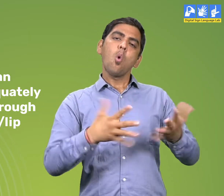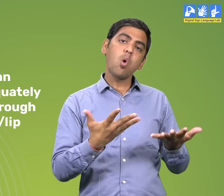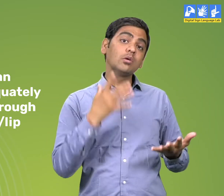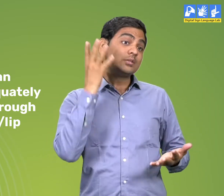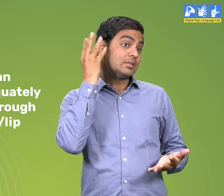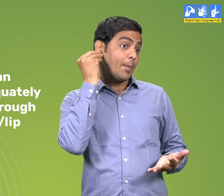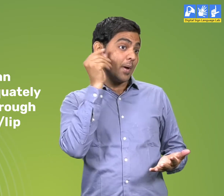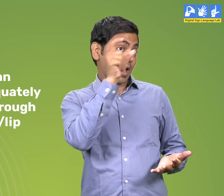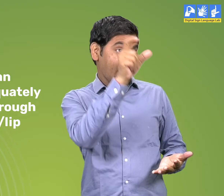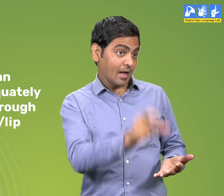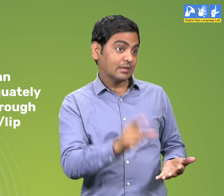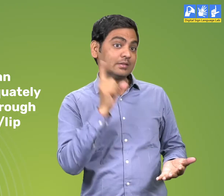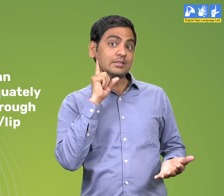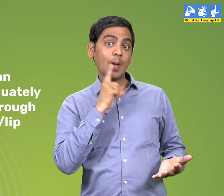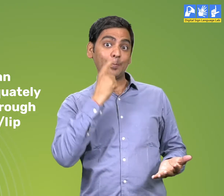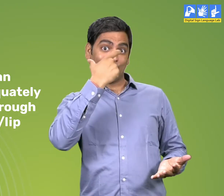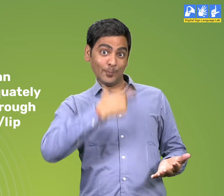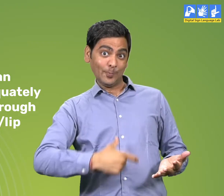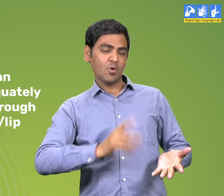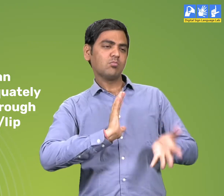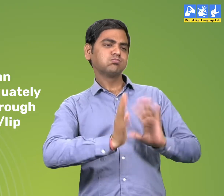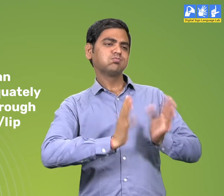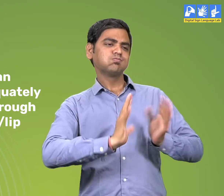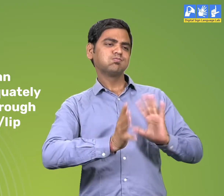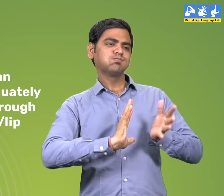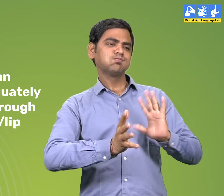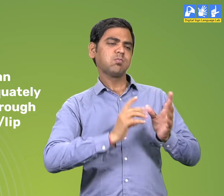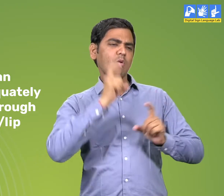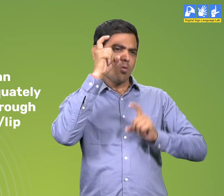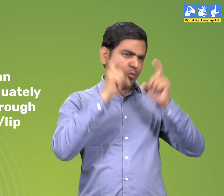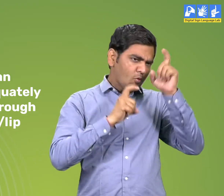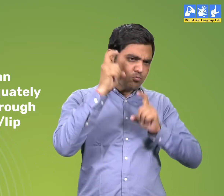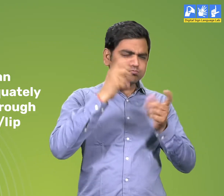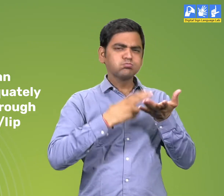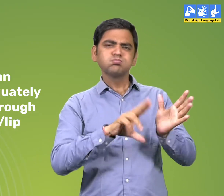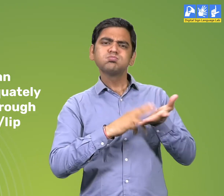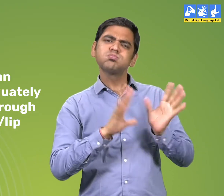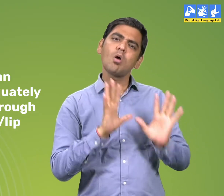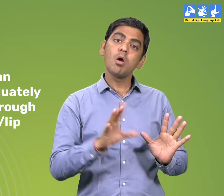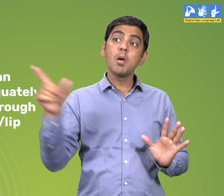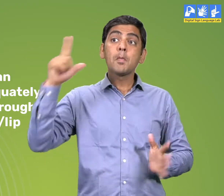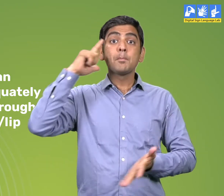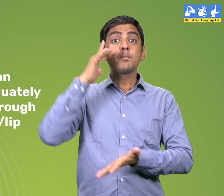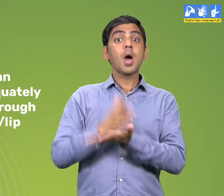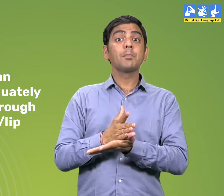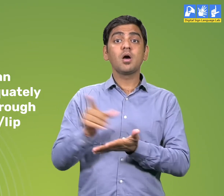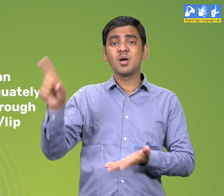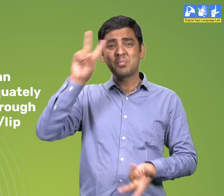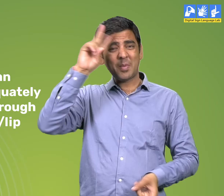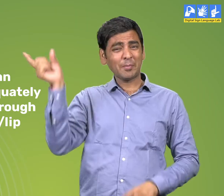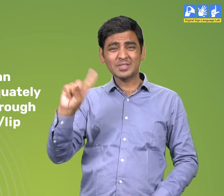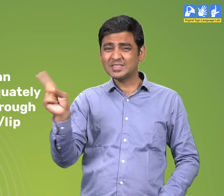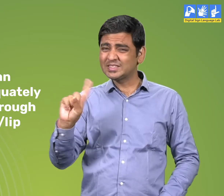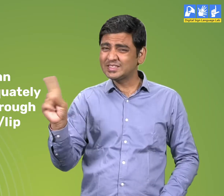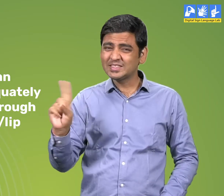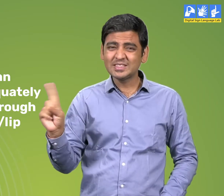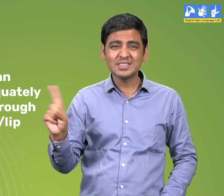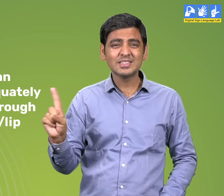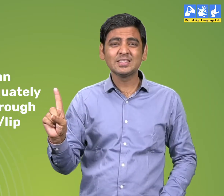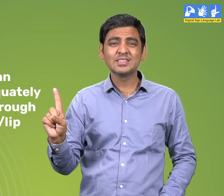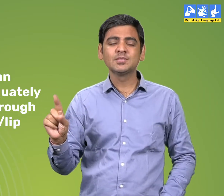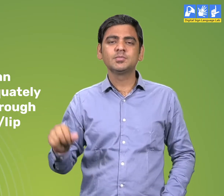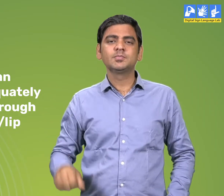When a deaf and hearing person, who knows sign language, meet they also can communicate in sign language easily.